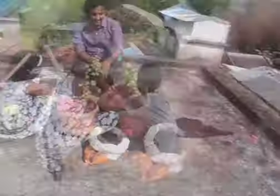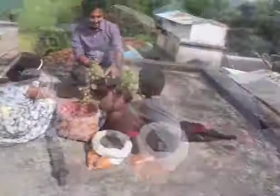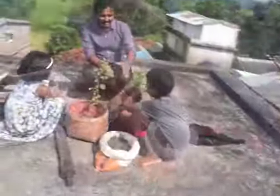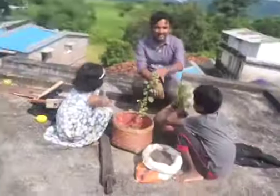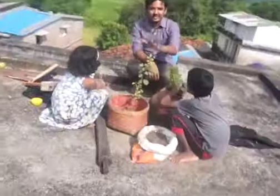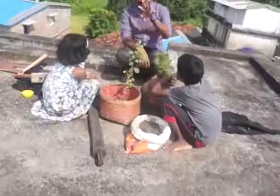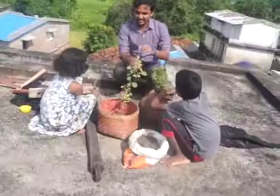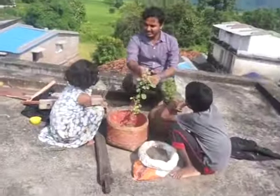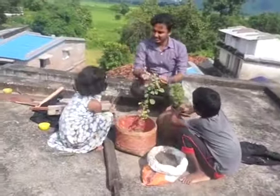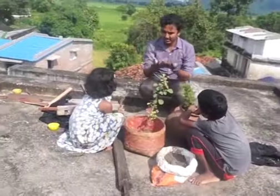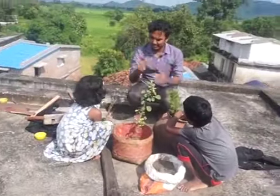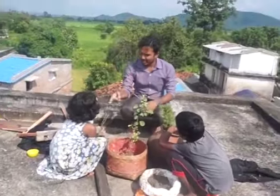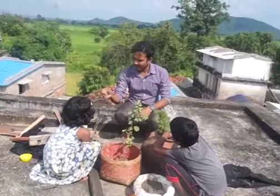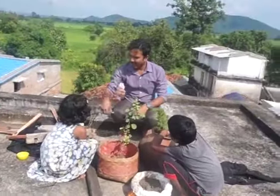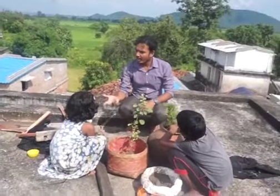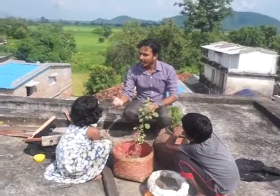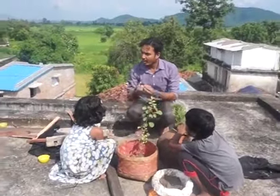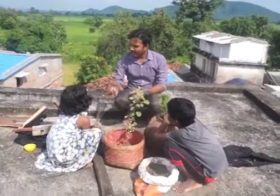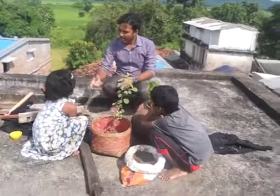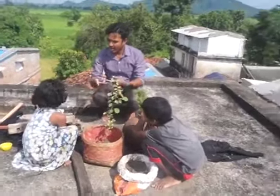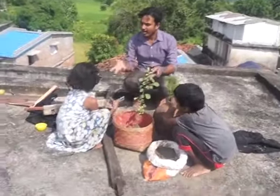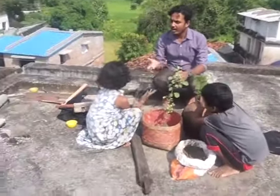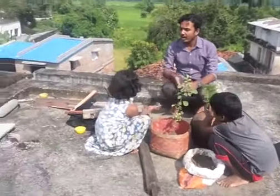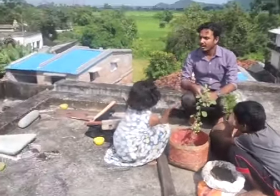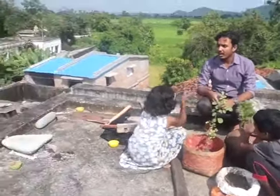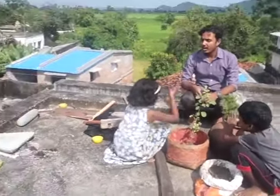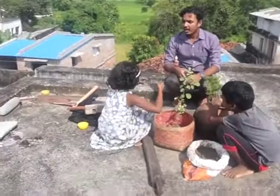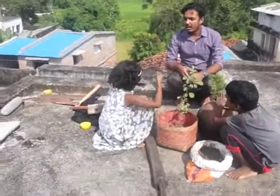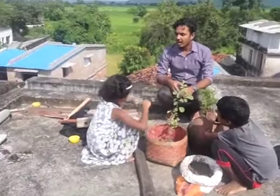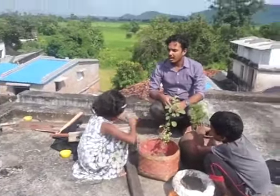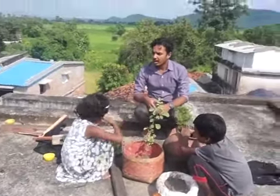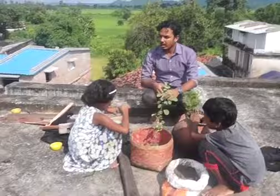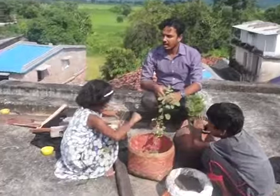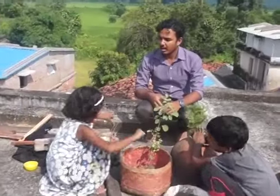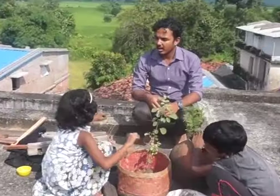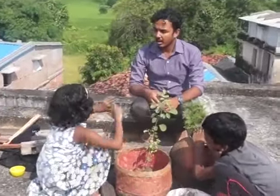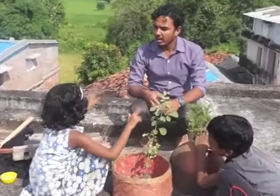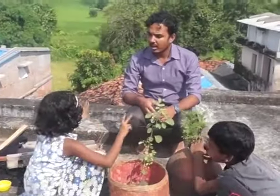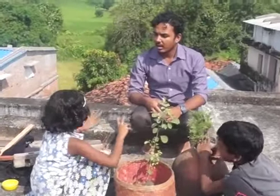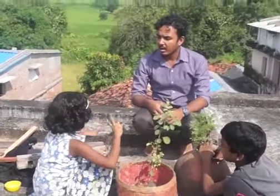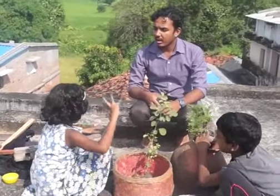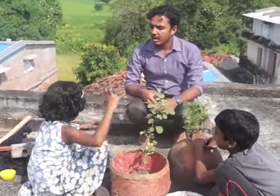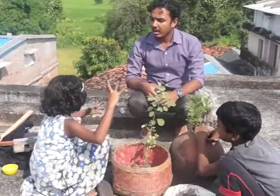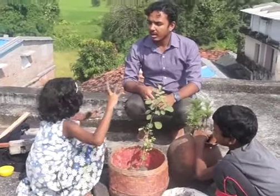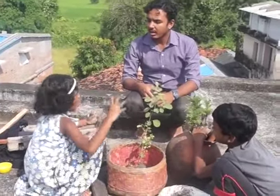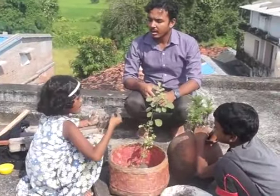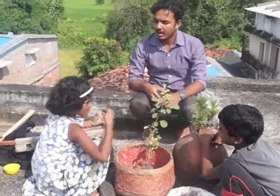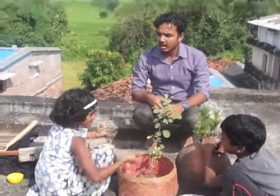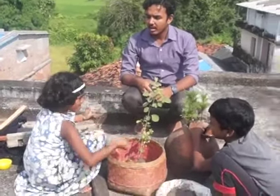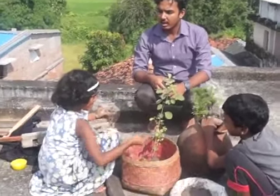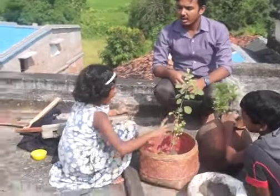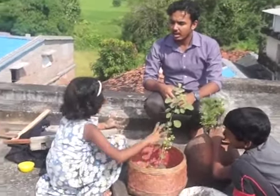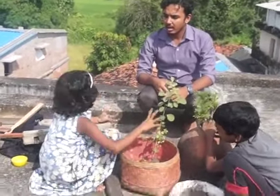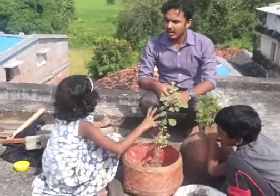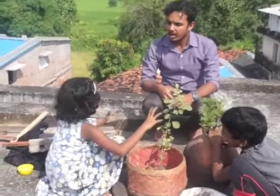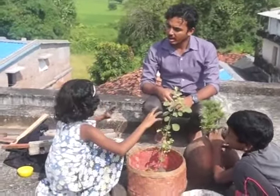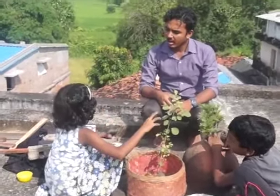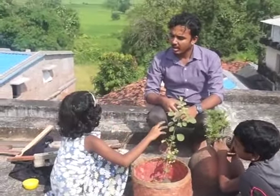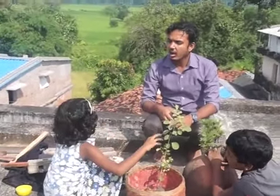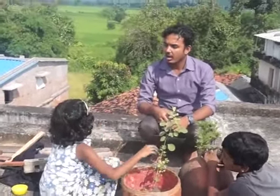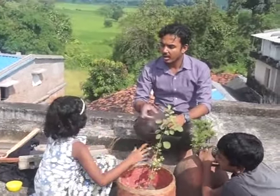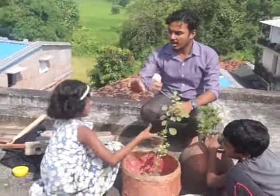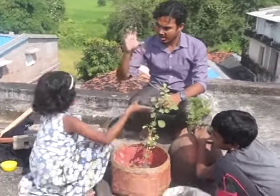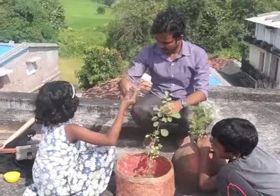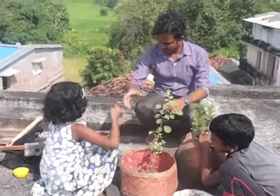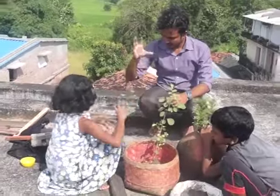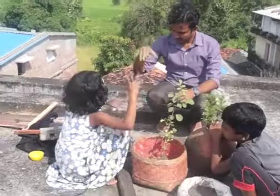thought it was an interesting self-learning activity